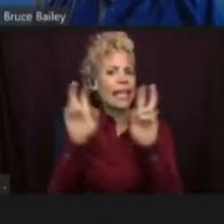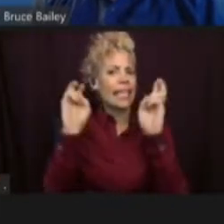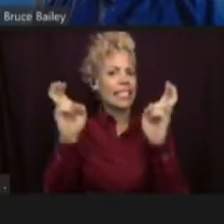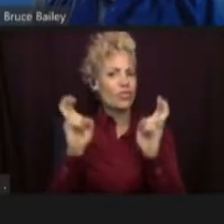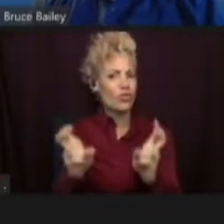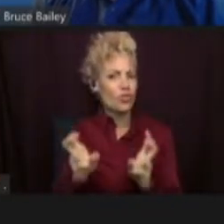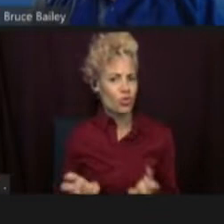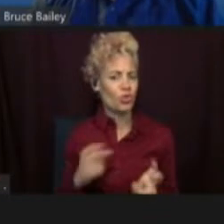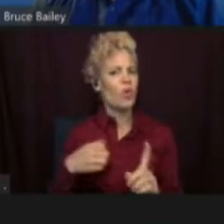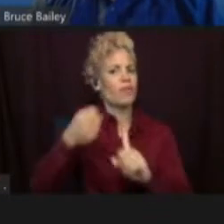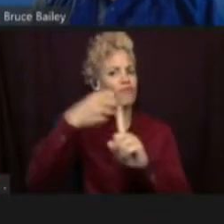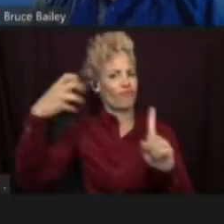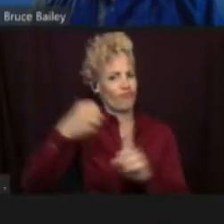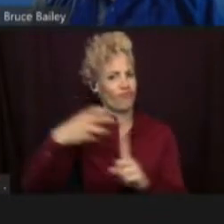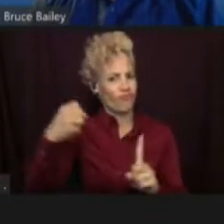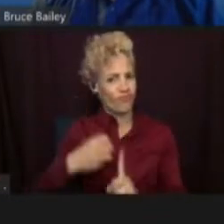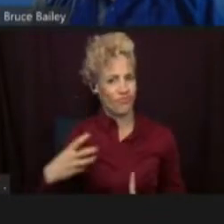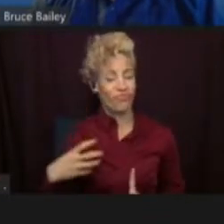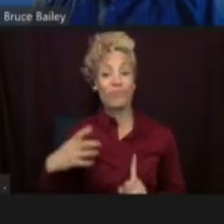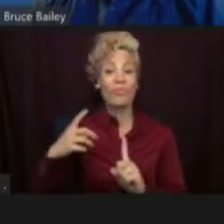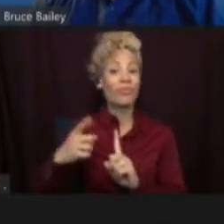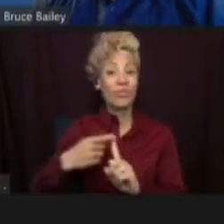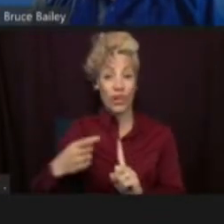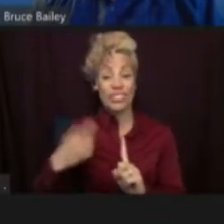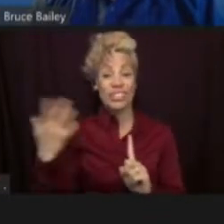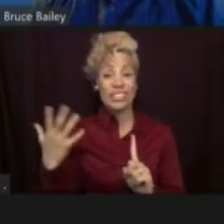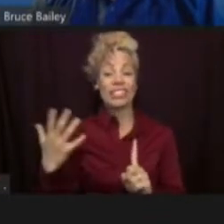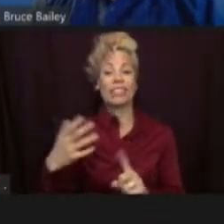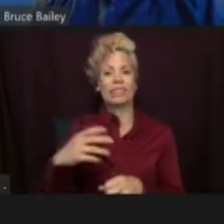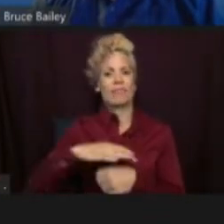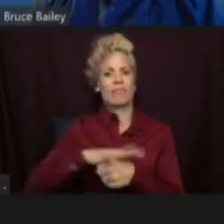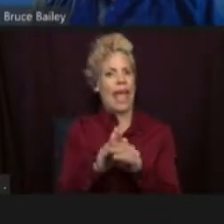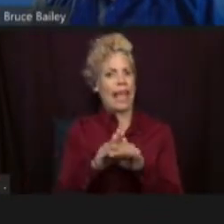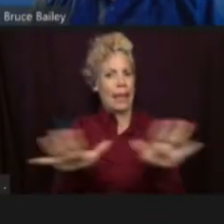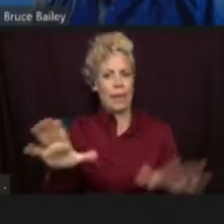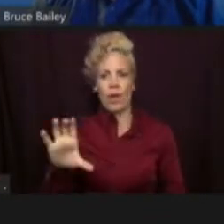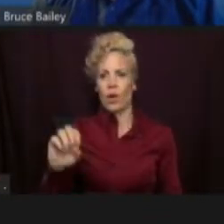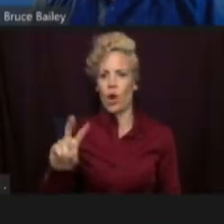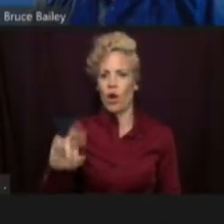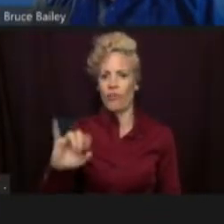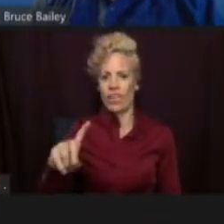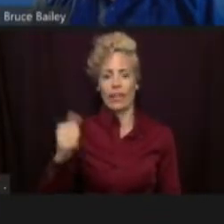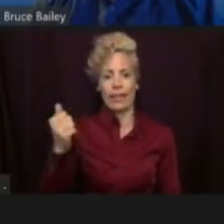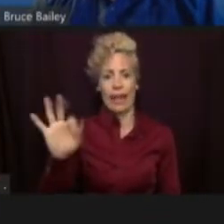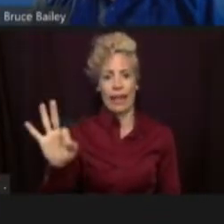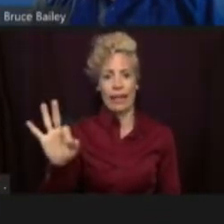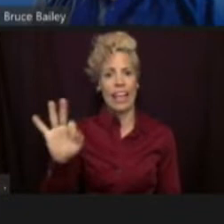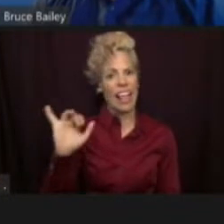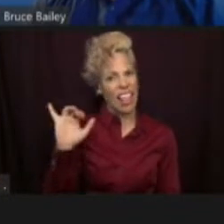The first is, the pandemic COVID-19 and its impact on the federal workspace.